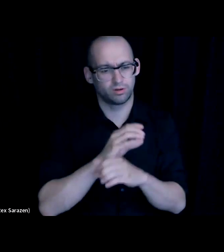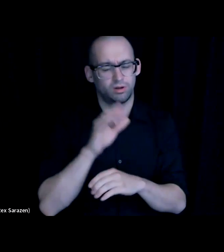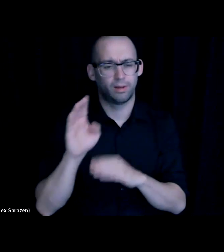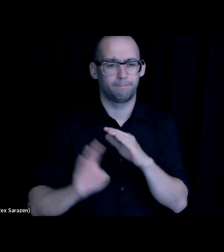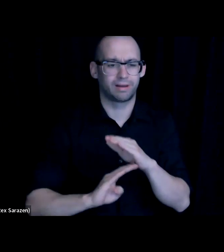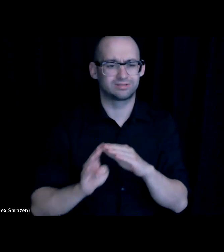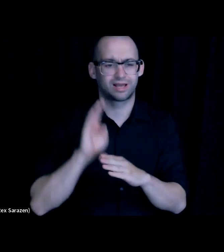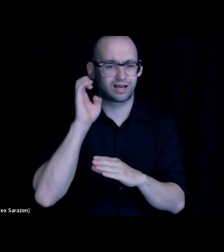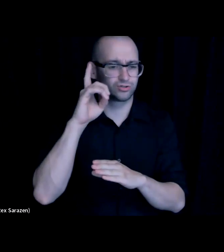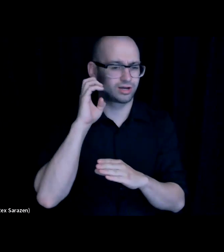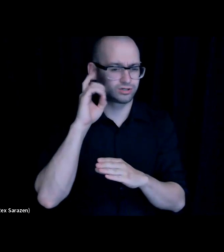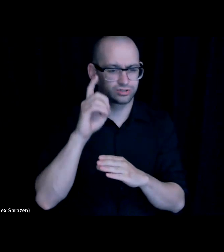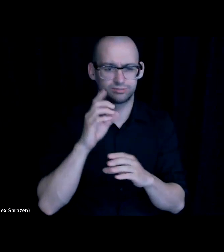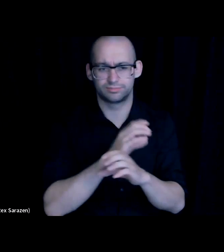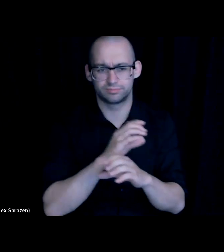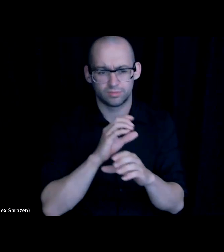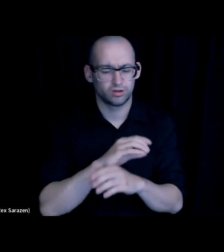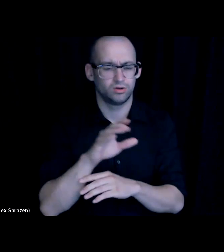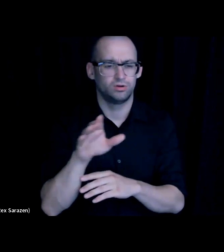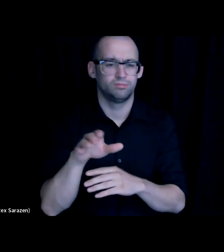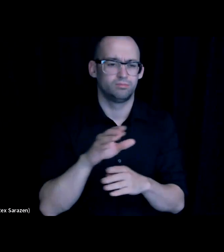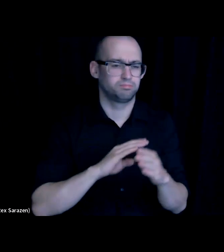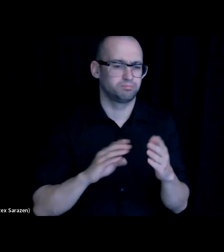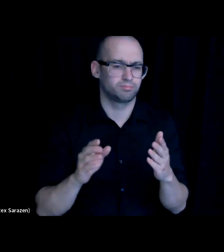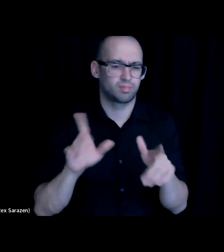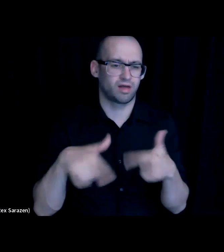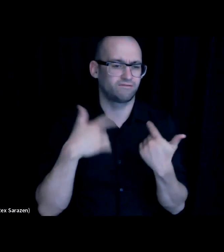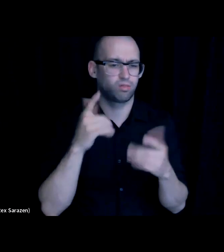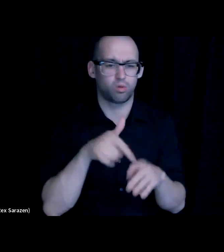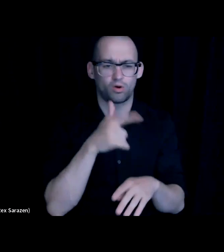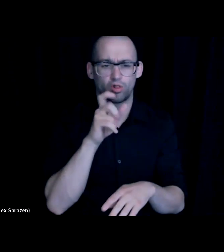so on. Again, I told you a little bit about the fact that you know our funding is a little